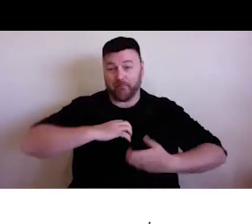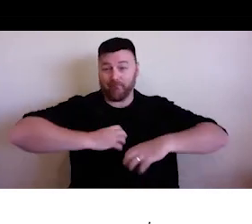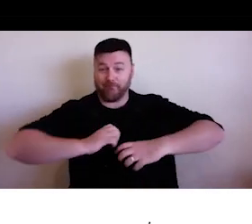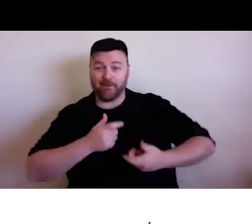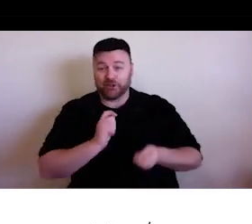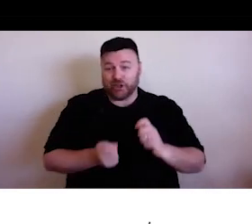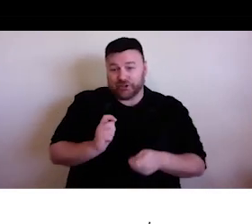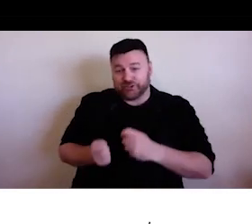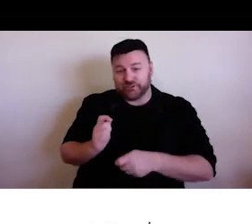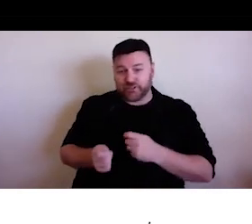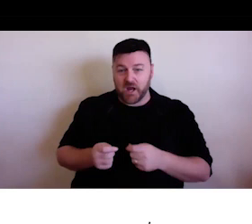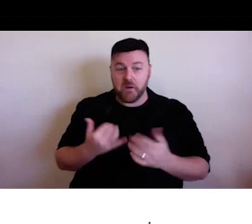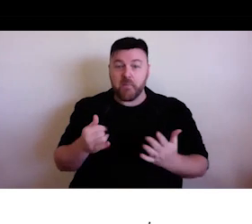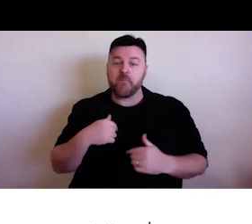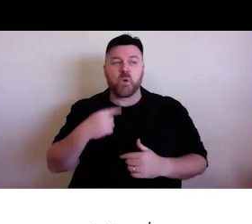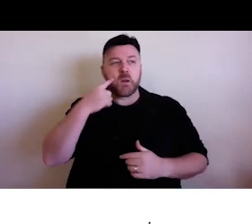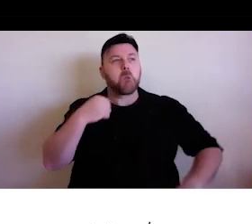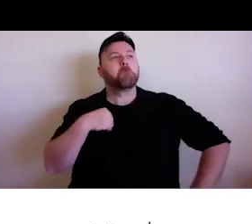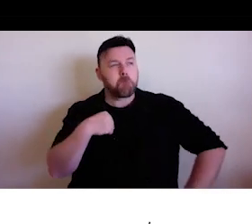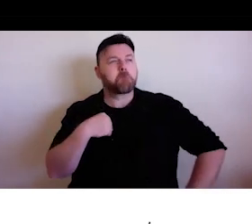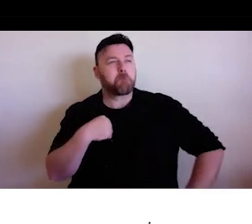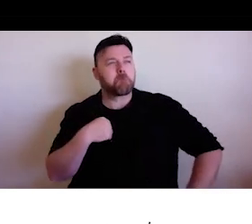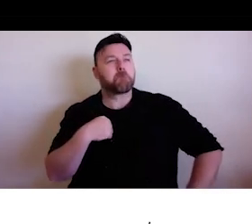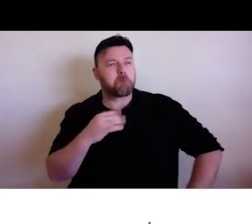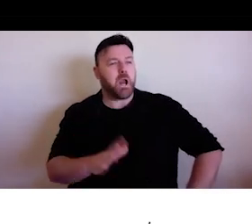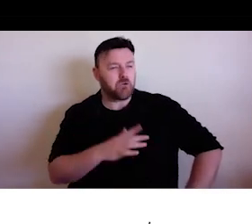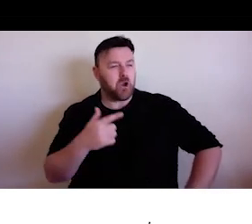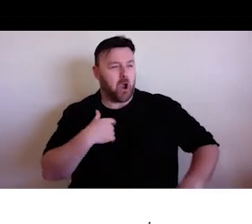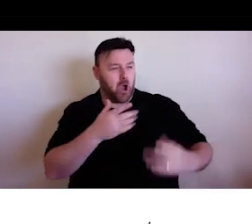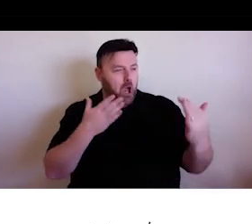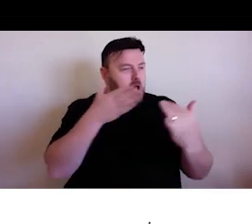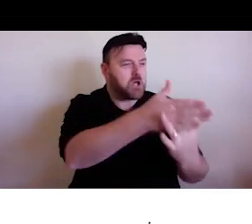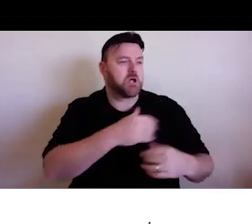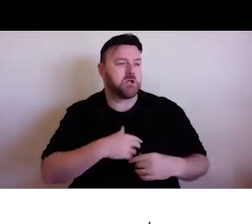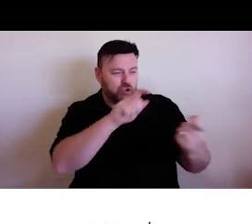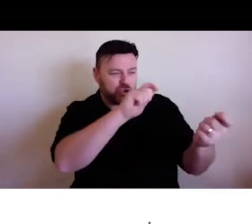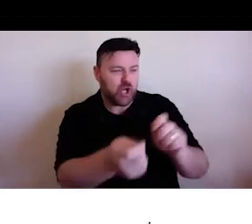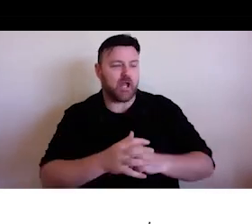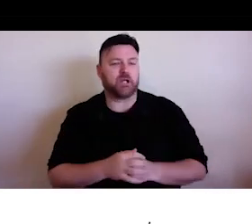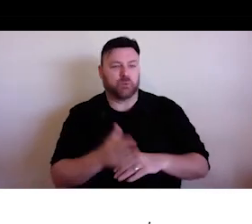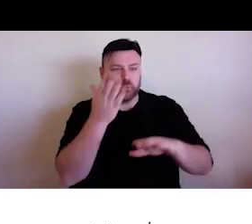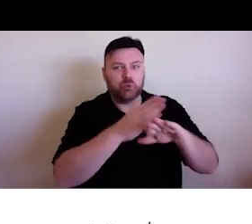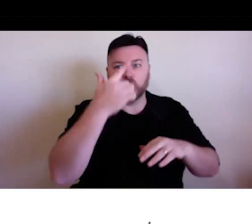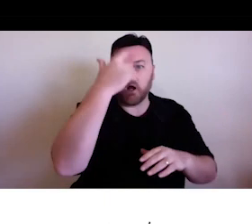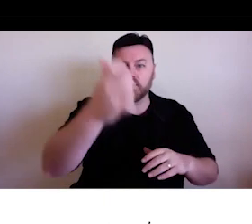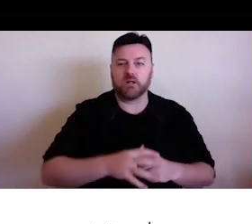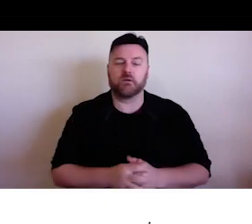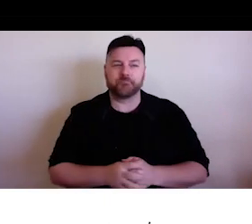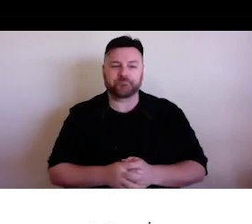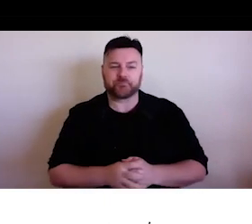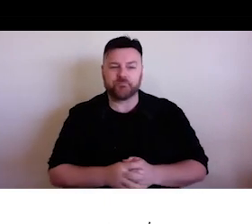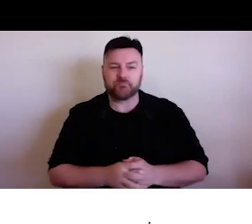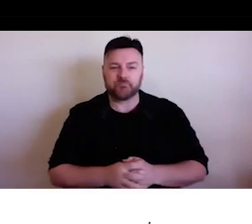opportunity for challenging the status quo, disrupting norms,